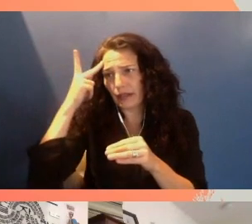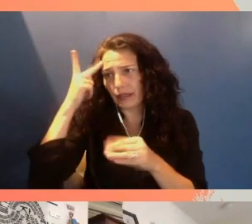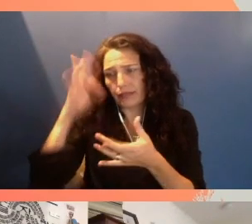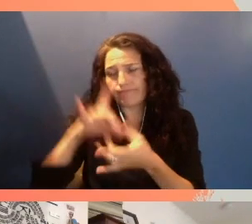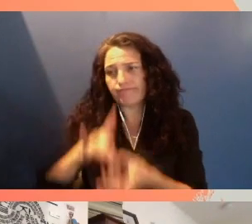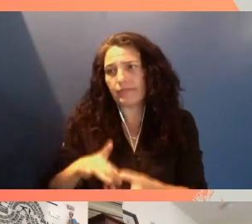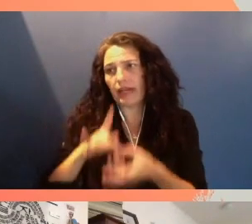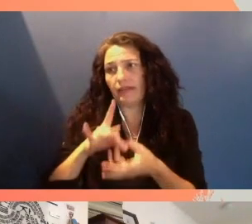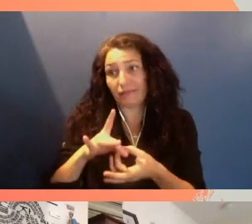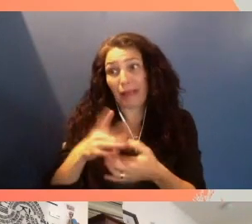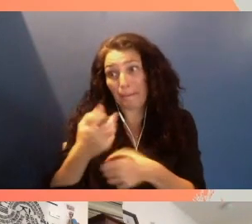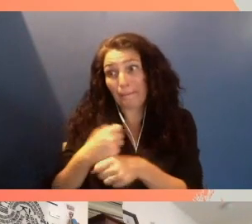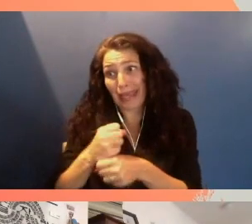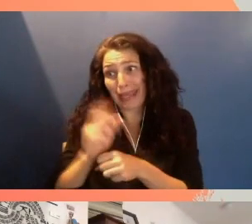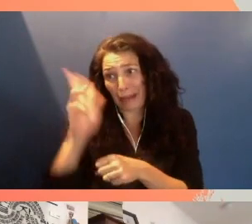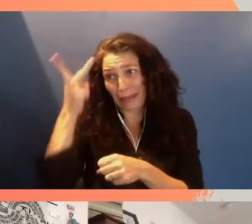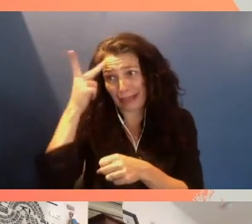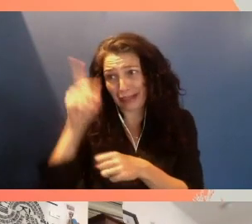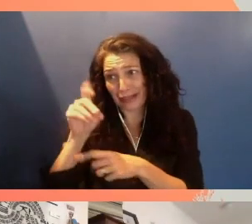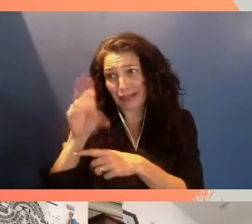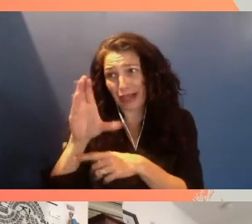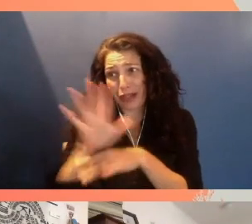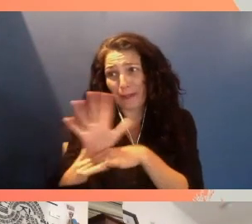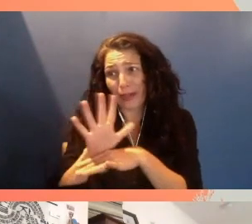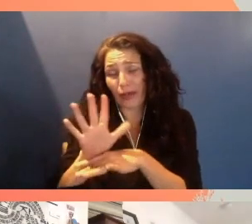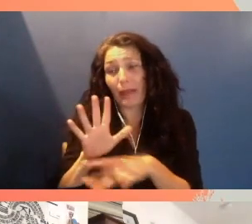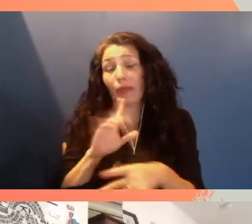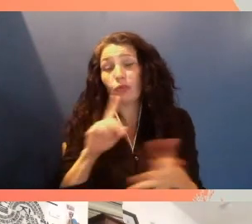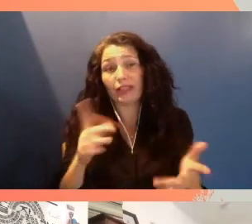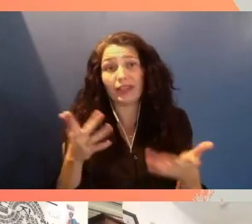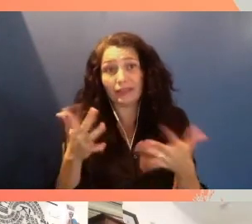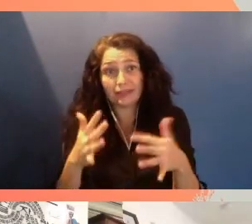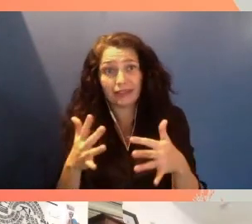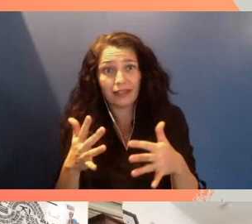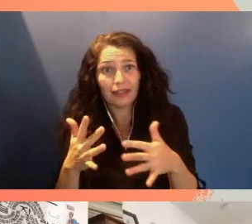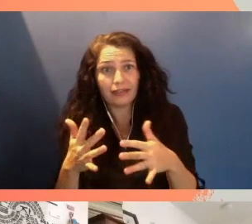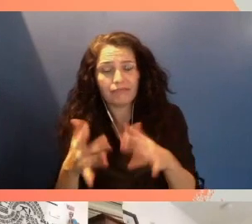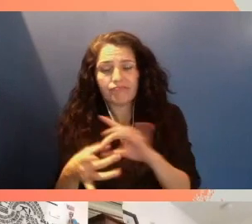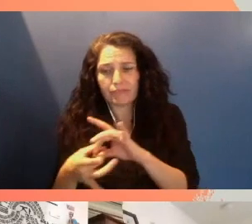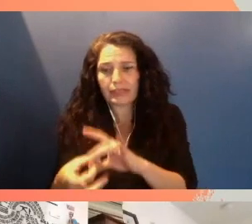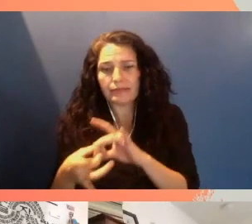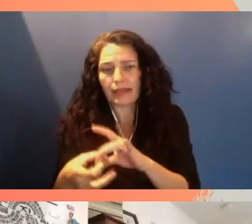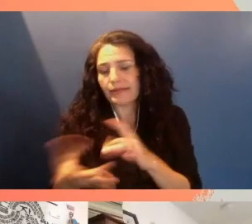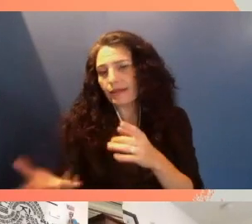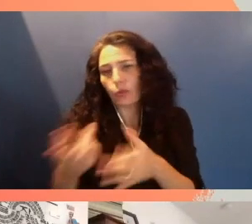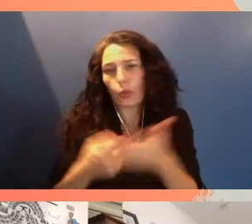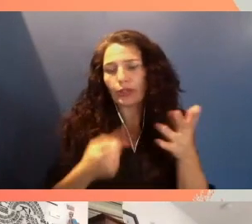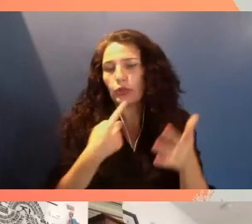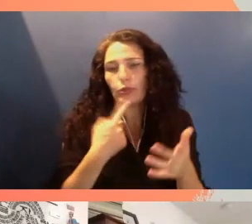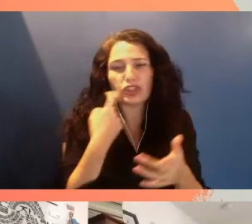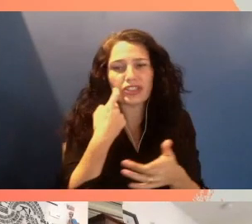and so, I mean, which is in part linked to what you were just talking about